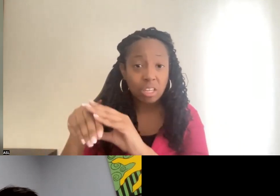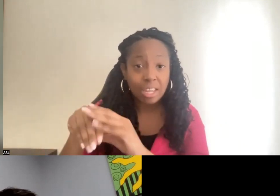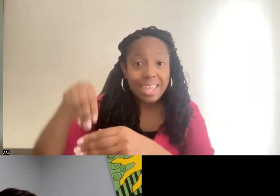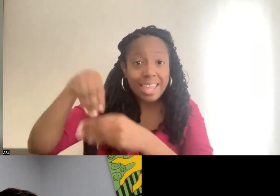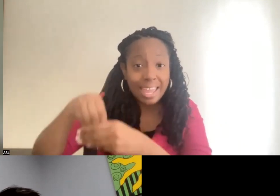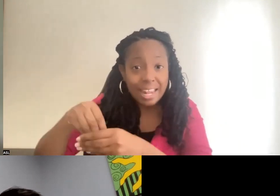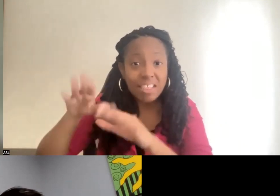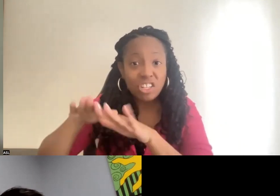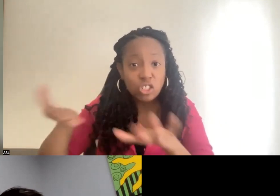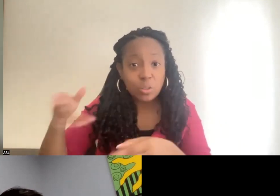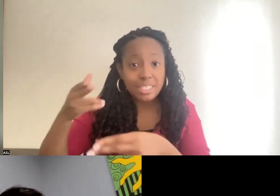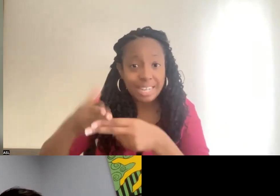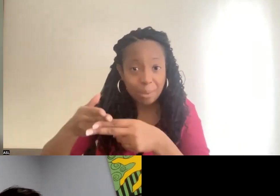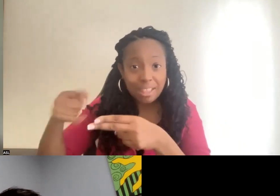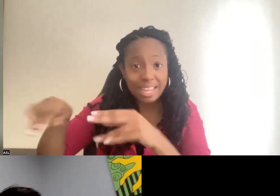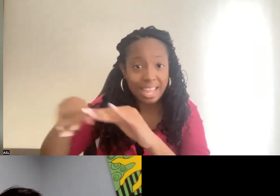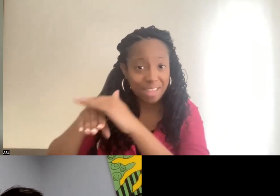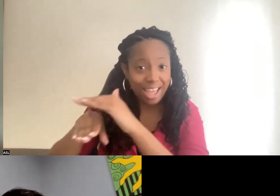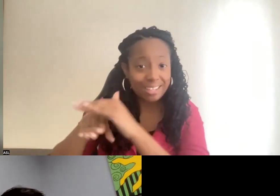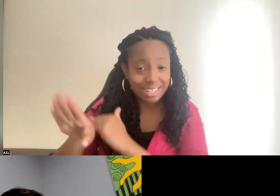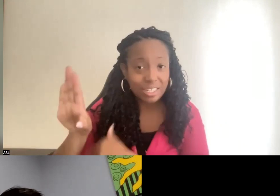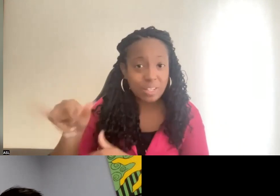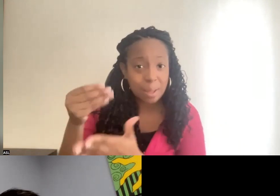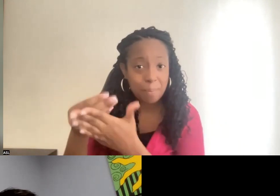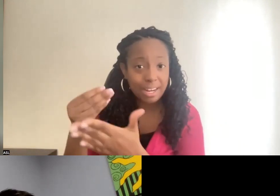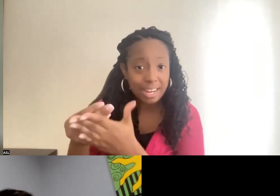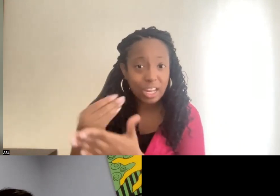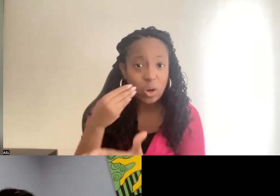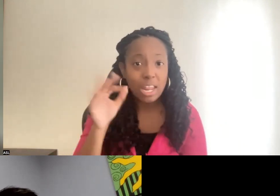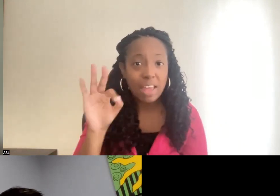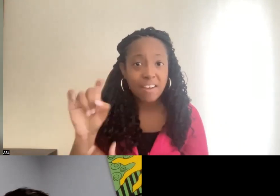they can have access to it right like you said there's a a flex spending card so you can actually